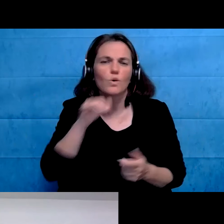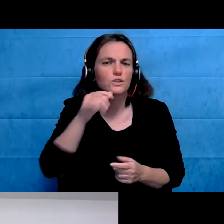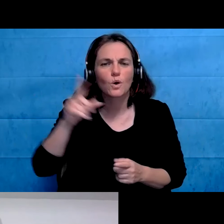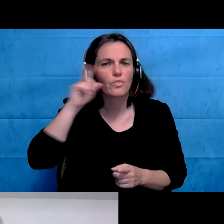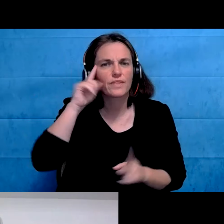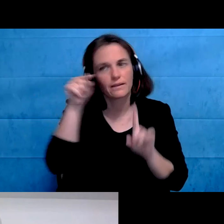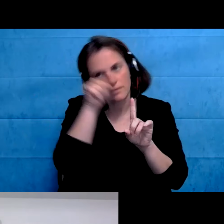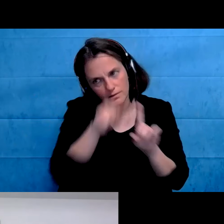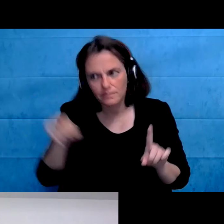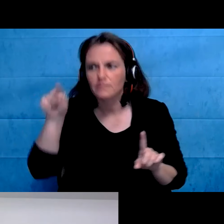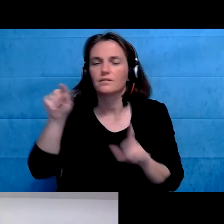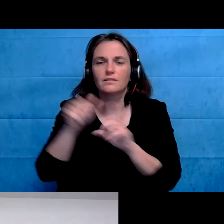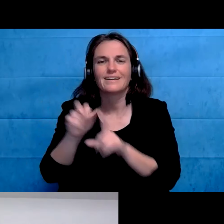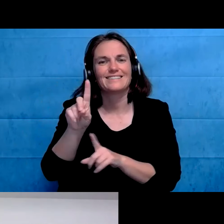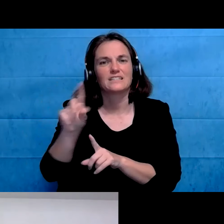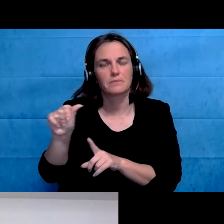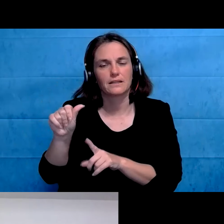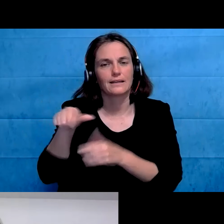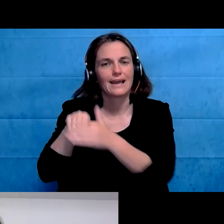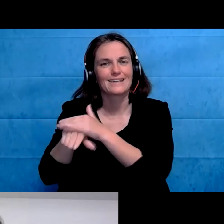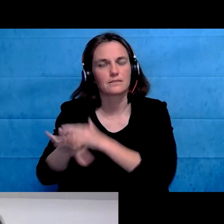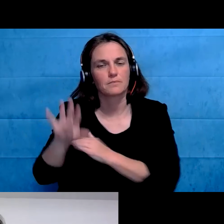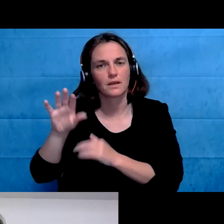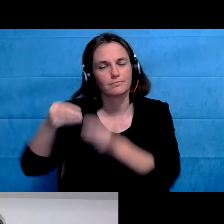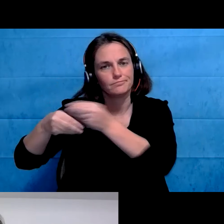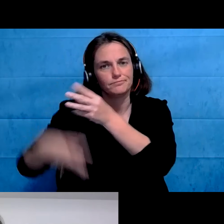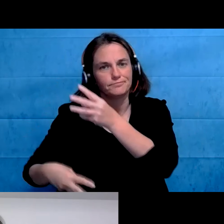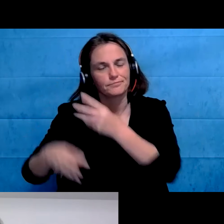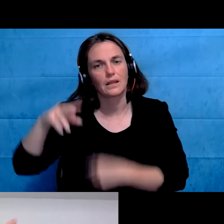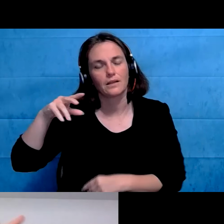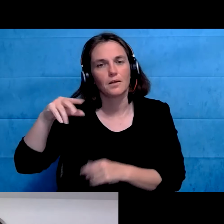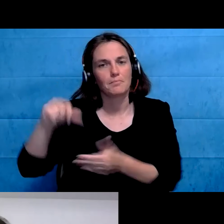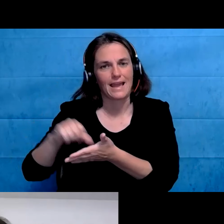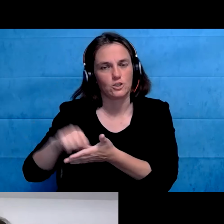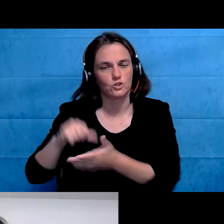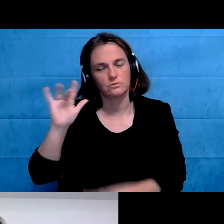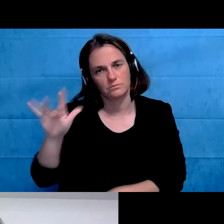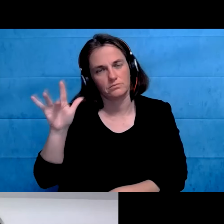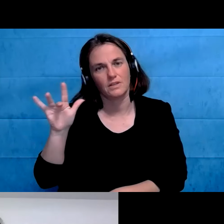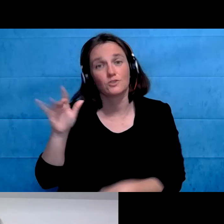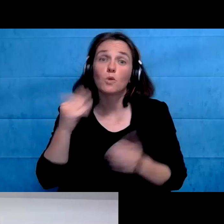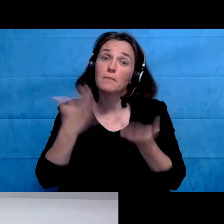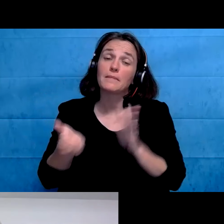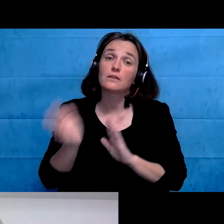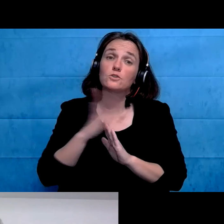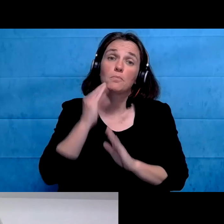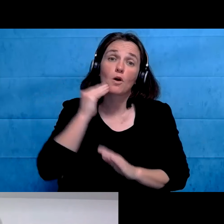an accessibility page on their website that I could then look to. So there's something you can put at the top of your website and just say,